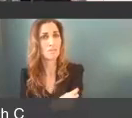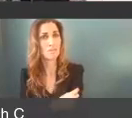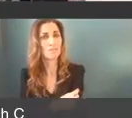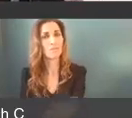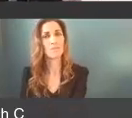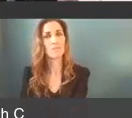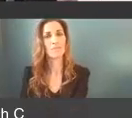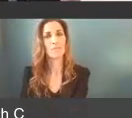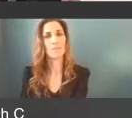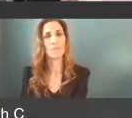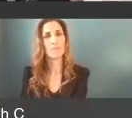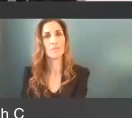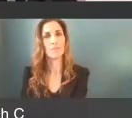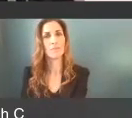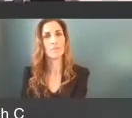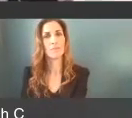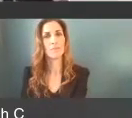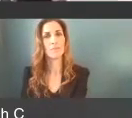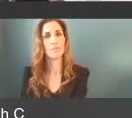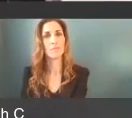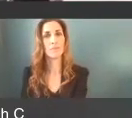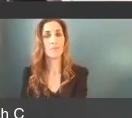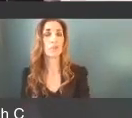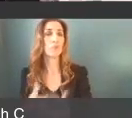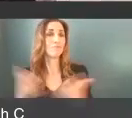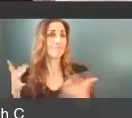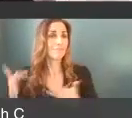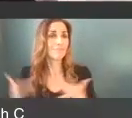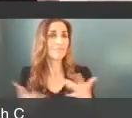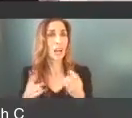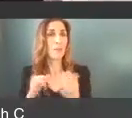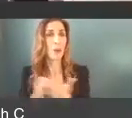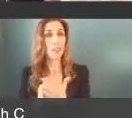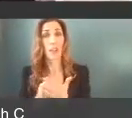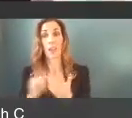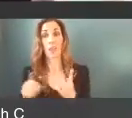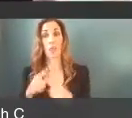So we're extremely excited about that and as soon as we know when we'll have the vaccine, we will